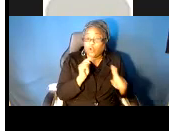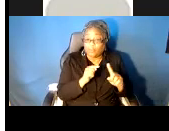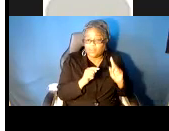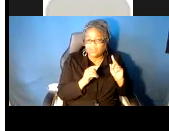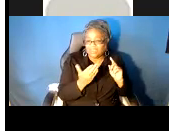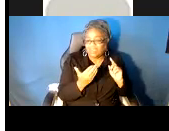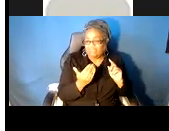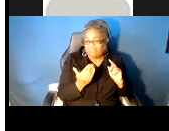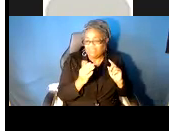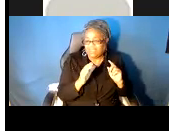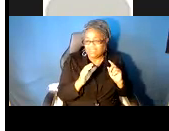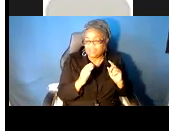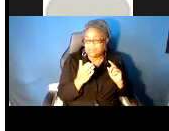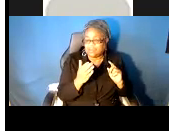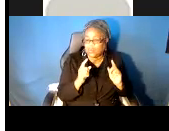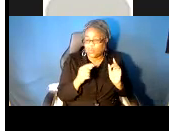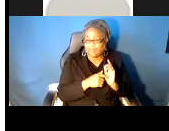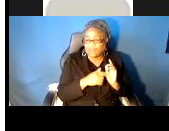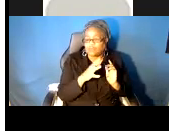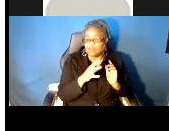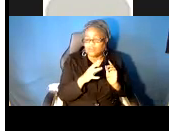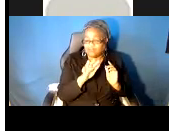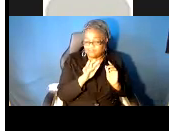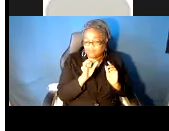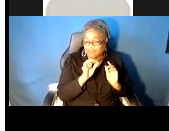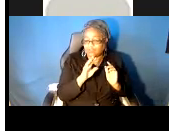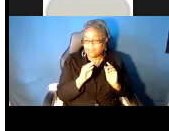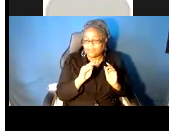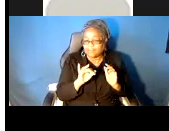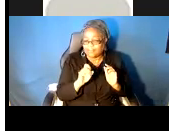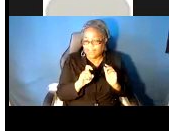your project and program name, 100 maximum characters,